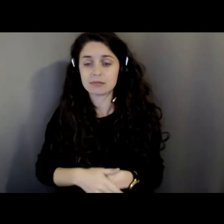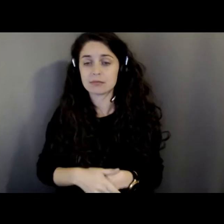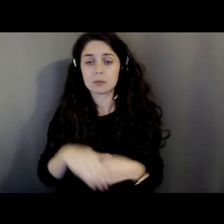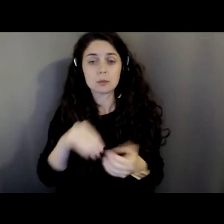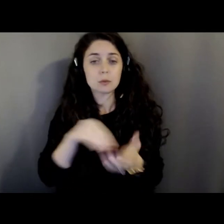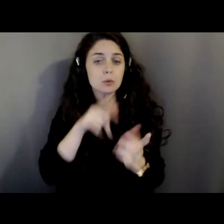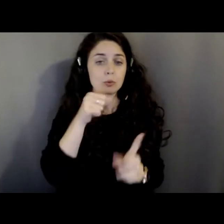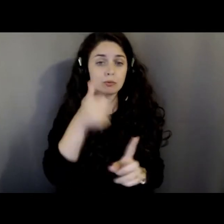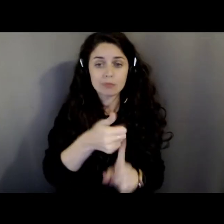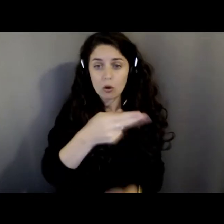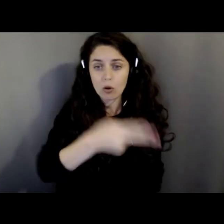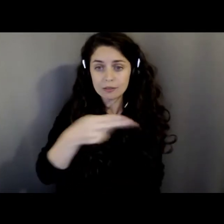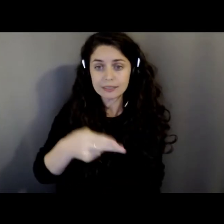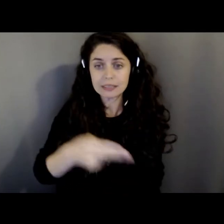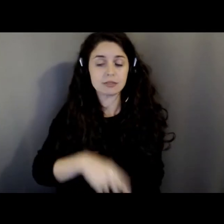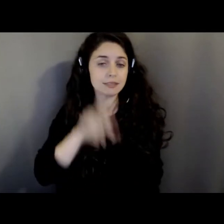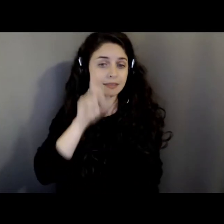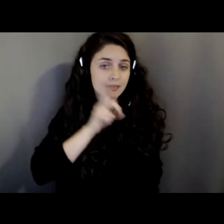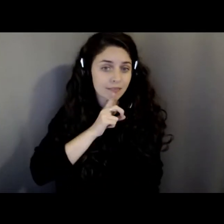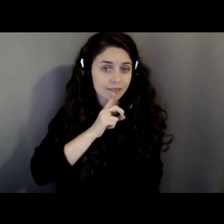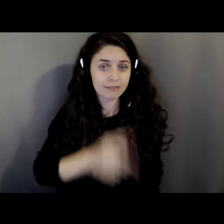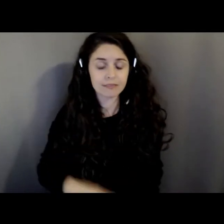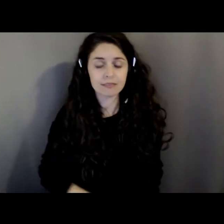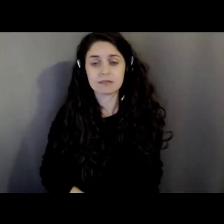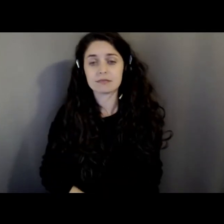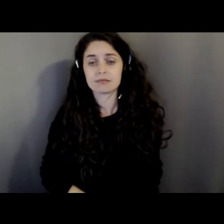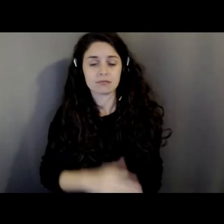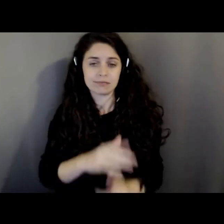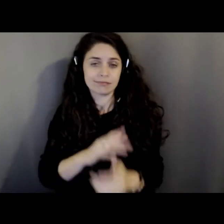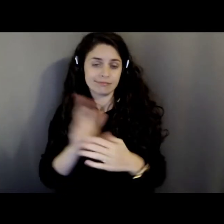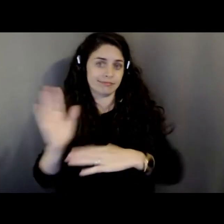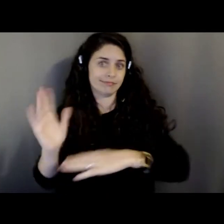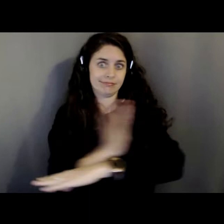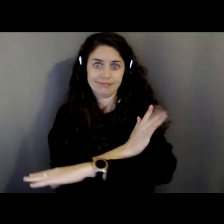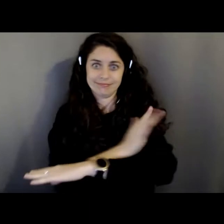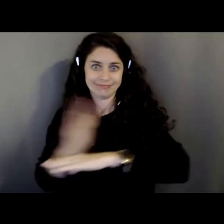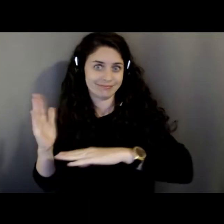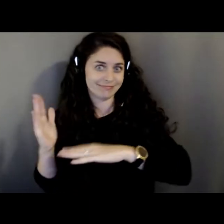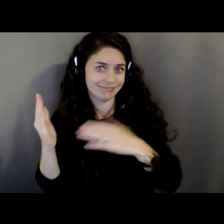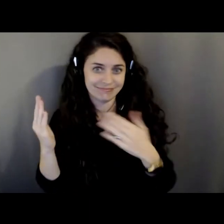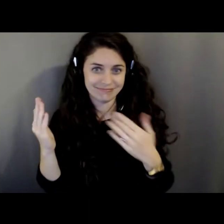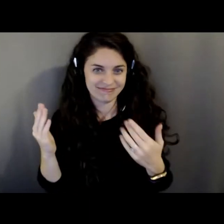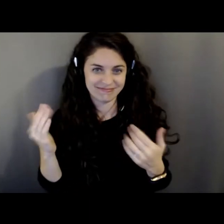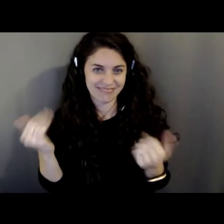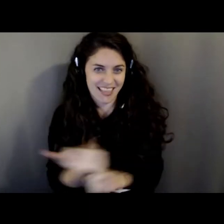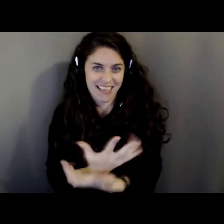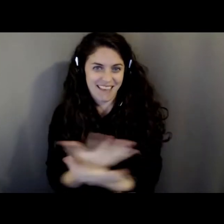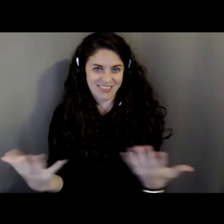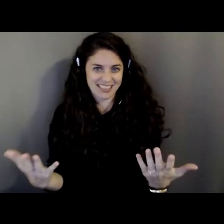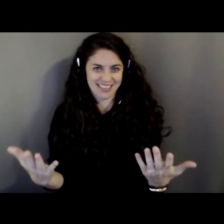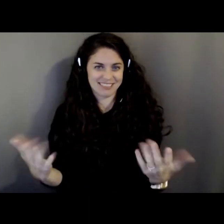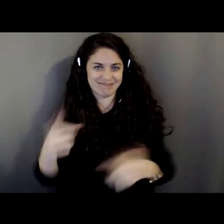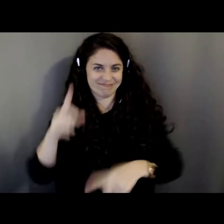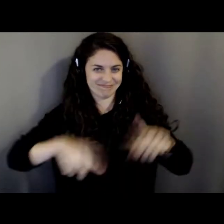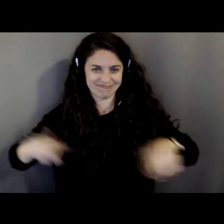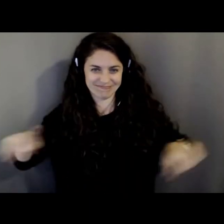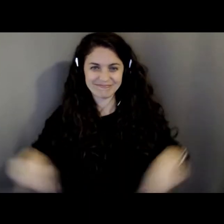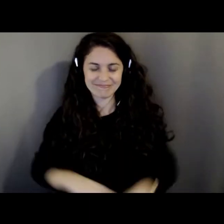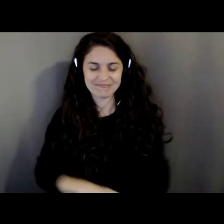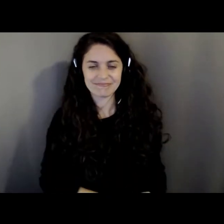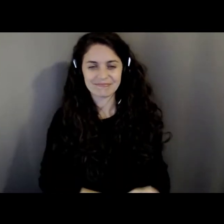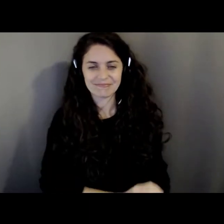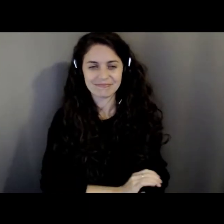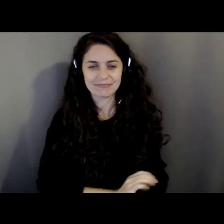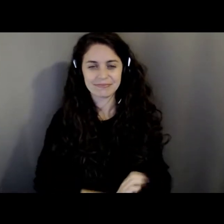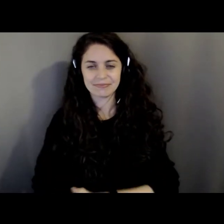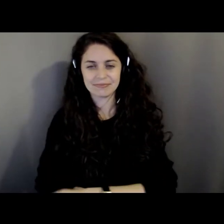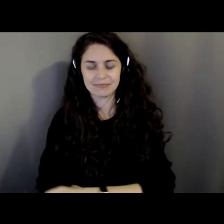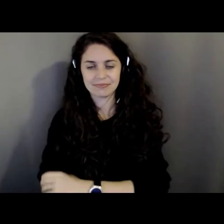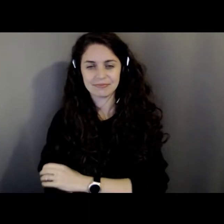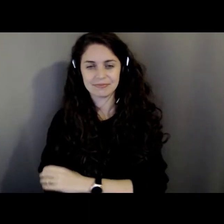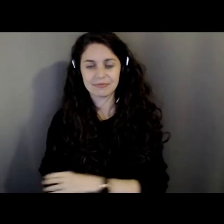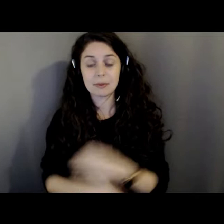hearing or deaf, so just the whole gamut of disabilities. Many students have never